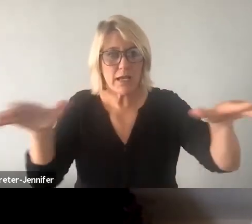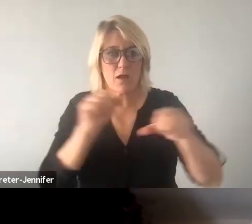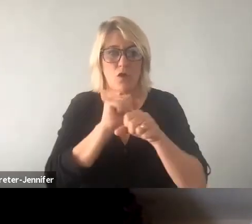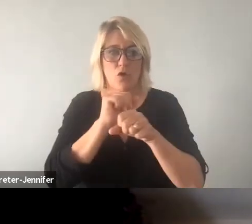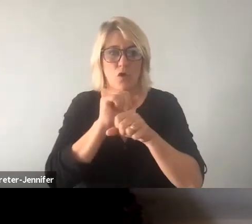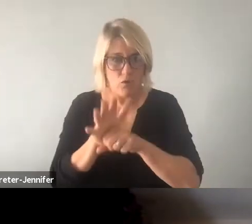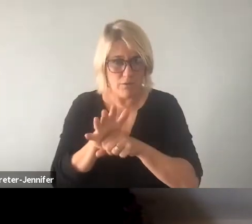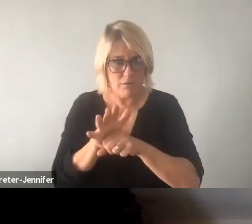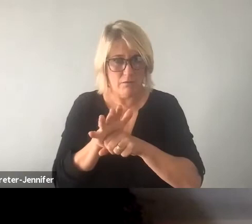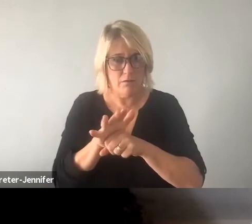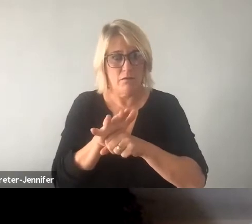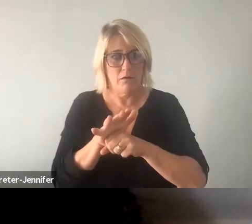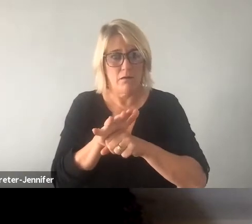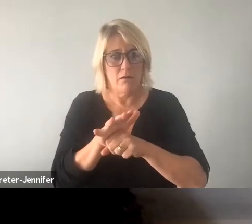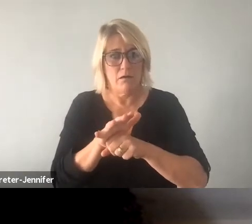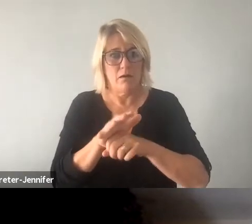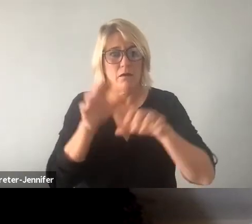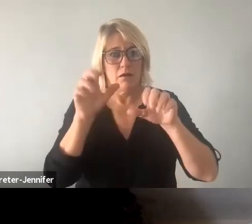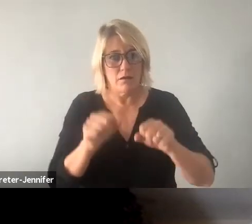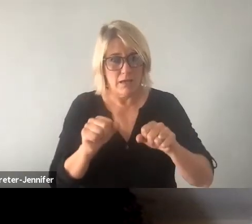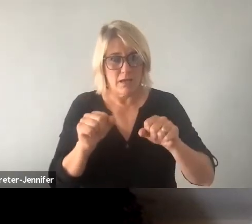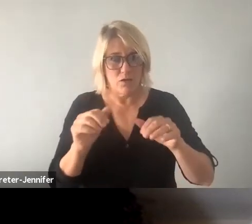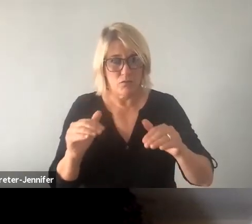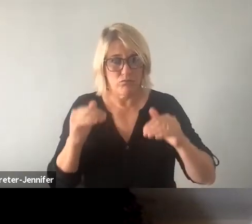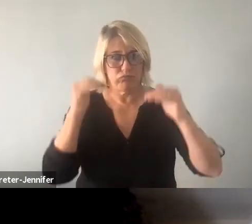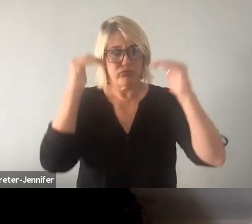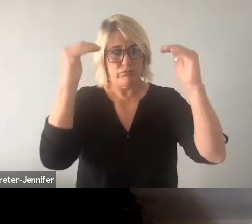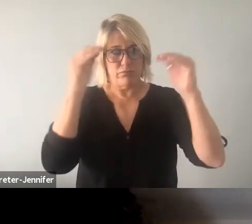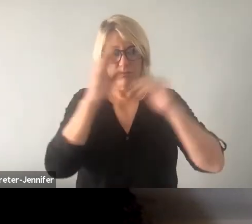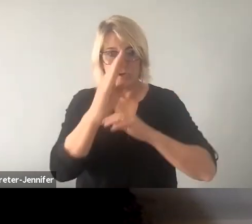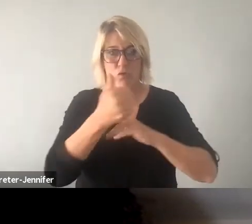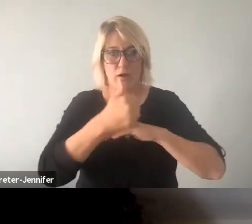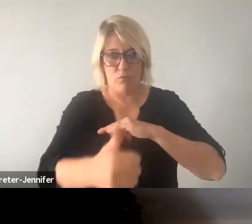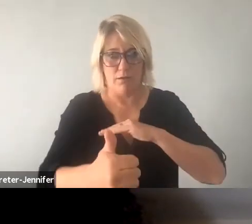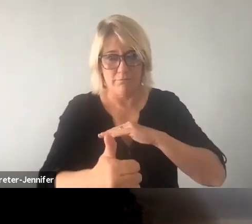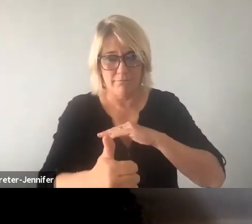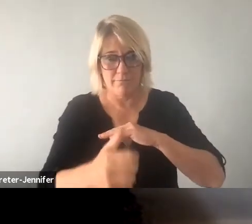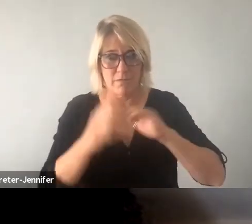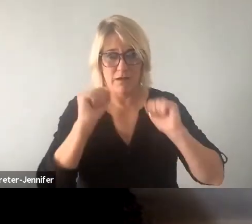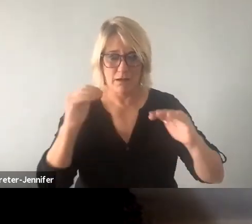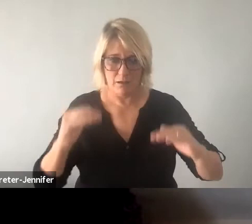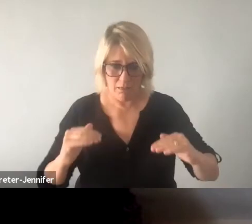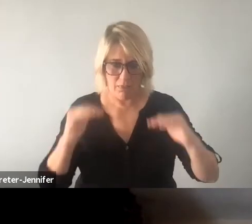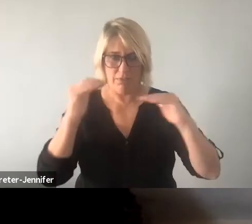agreement that, you know, the -- the risk of spreading COVID can certainly